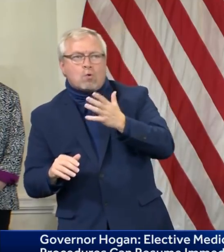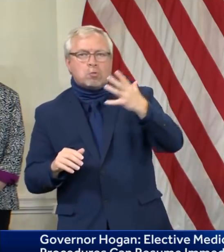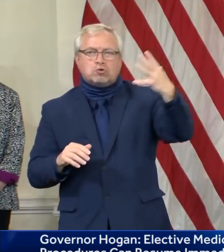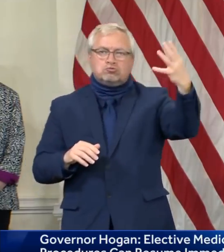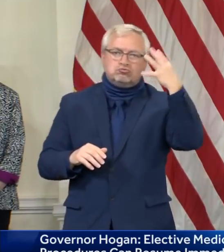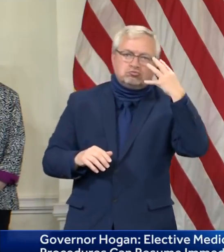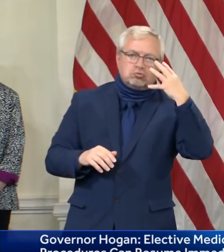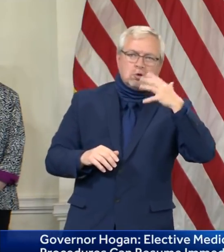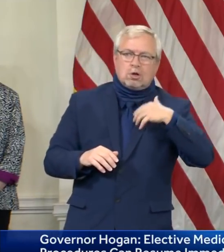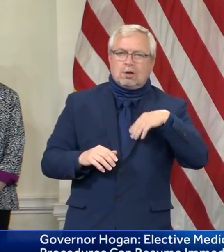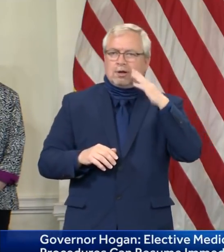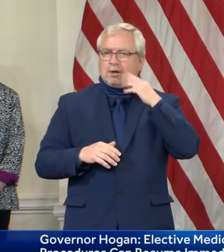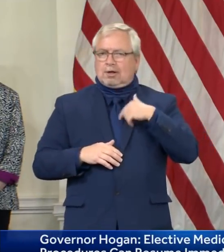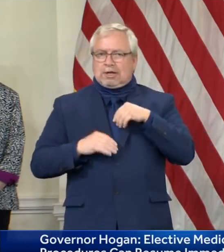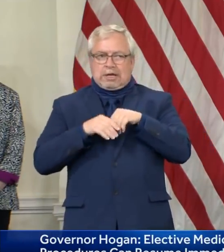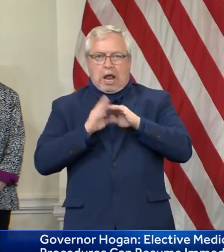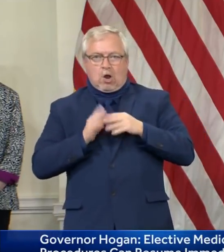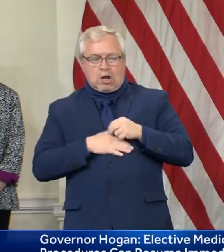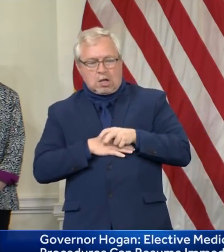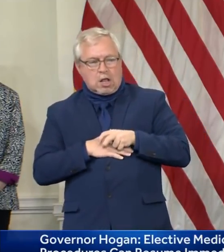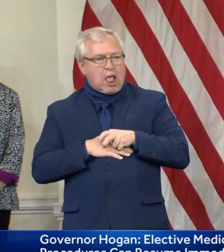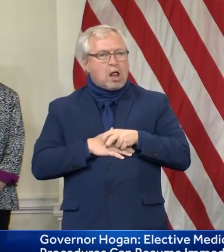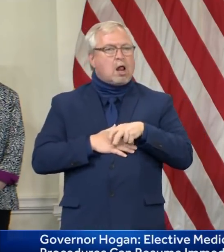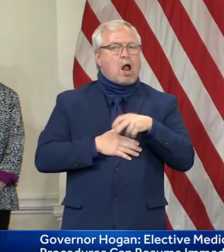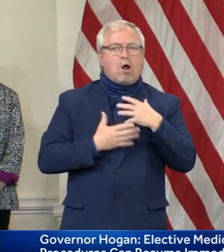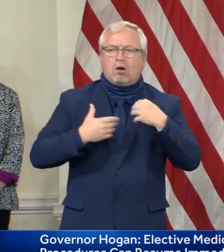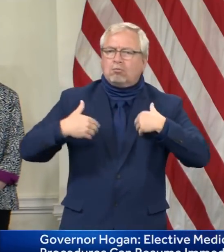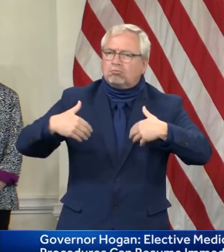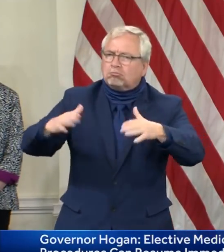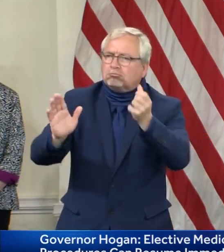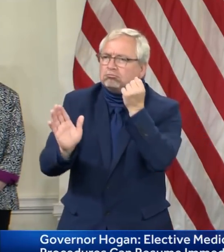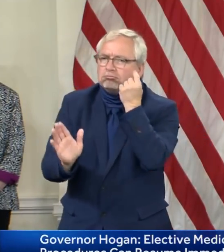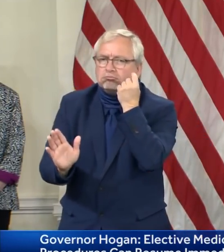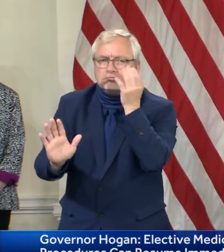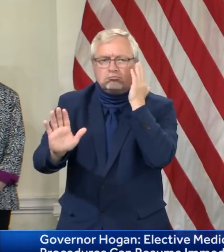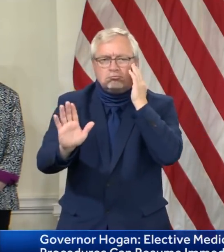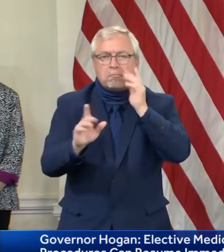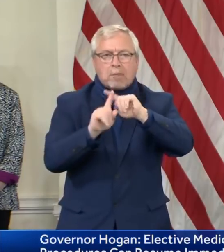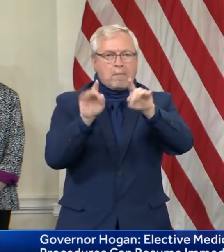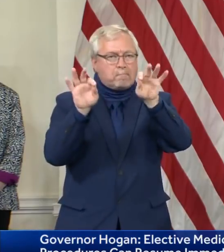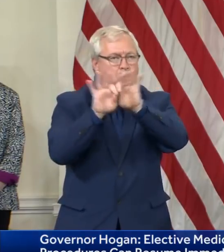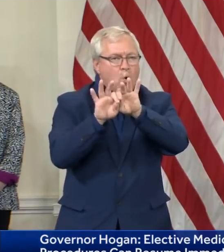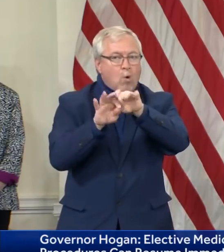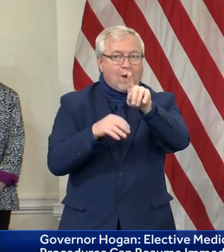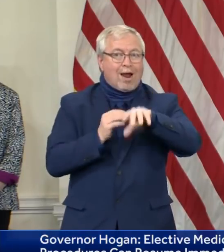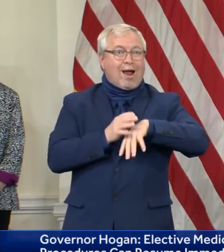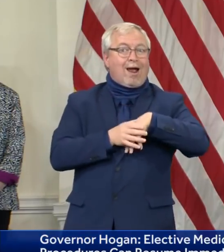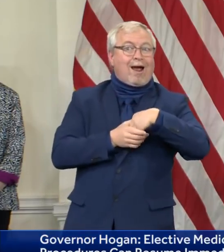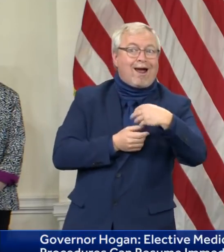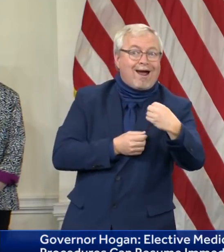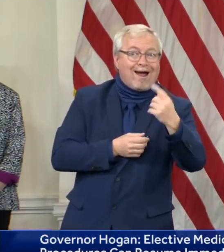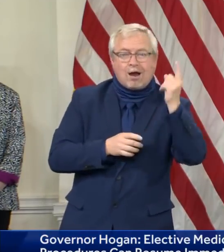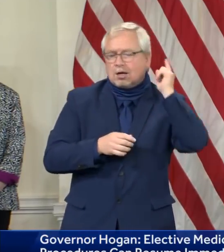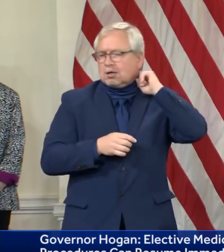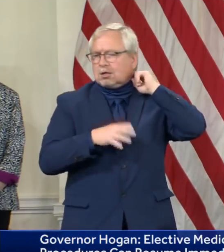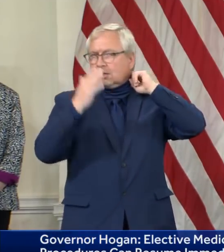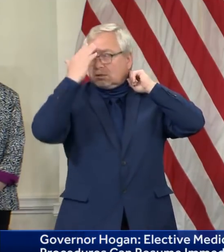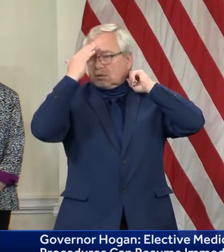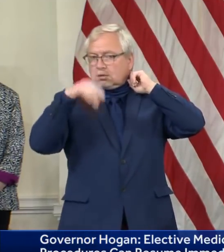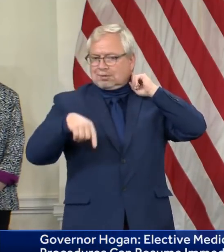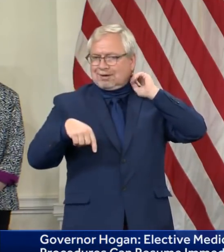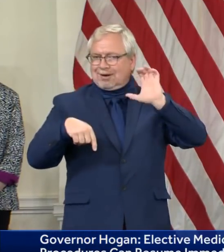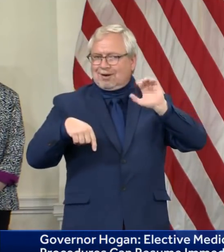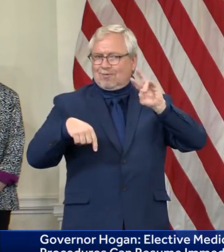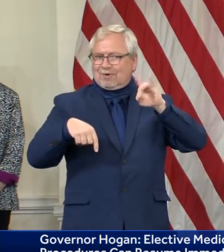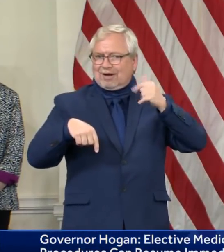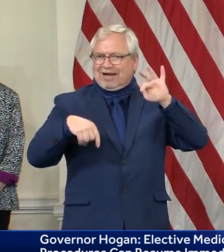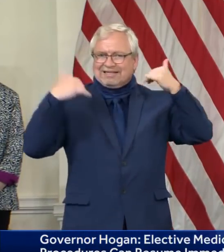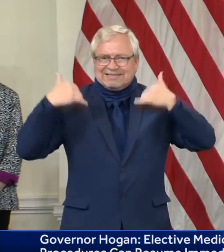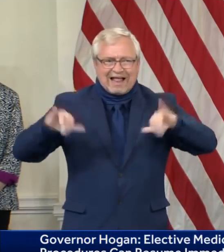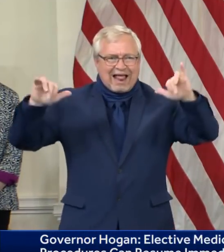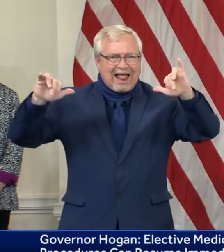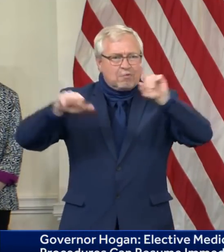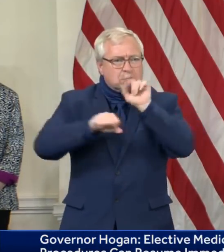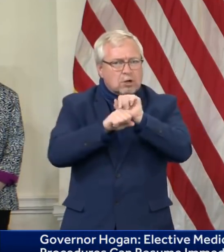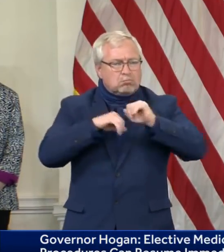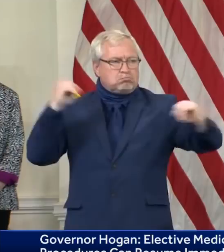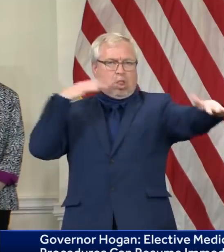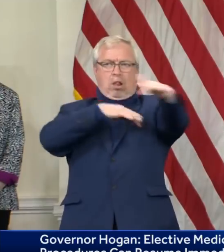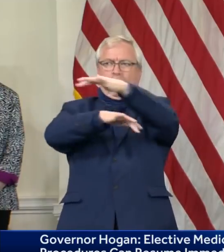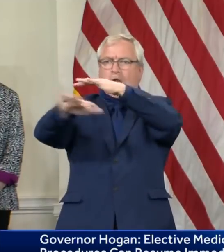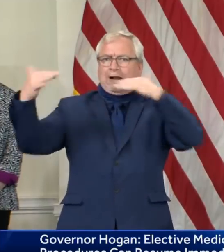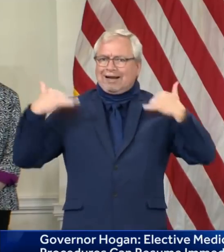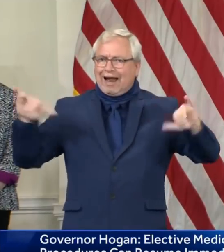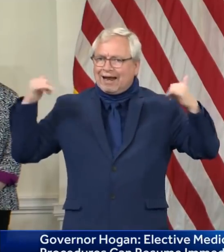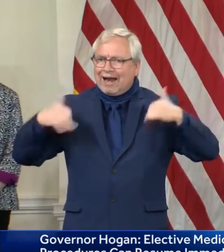AS THE WEATHER ONES UP, AND WE MOVED TO MORE OUTDOOR DECK -- OUTDOOR ACTIVITIES, WE NEED TO KEEP A FEW THINGS IN MIND.